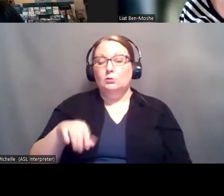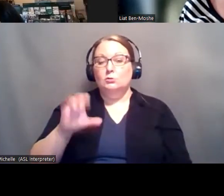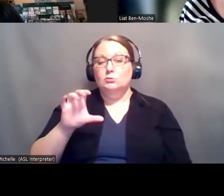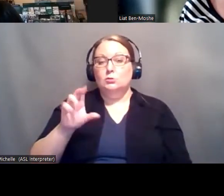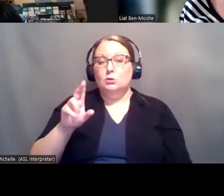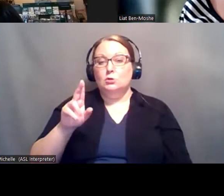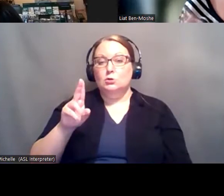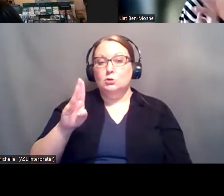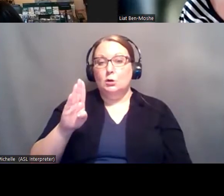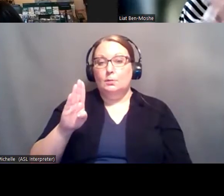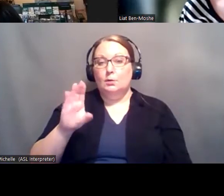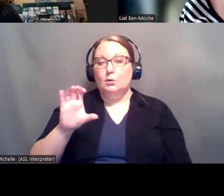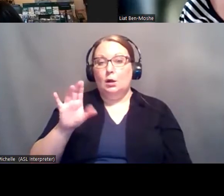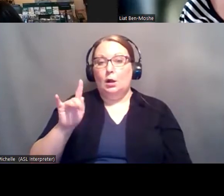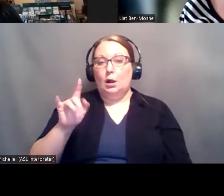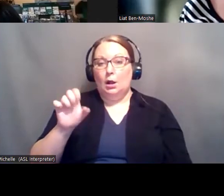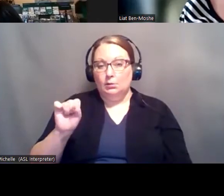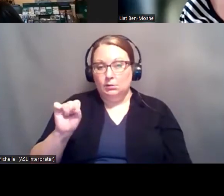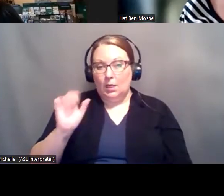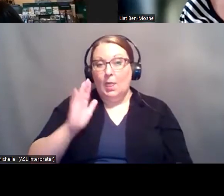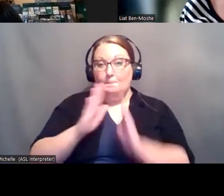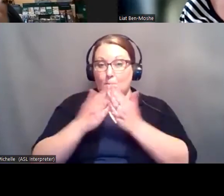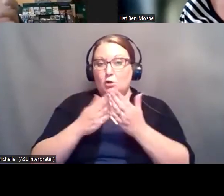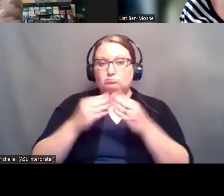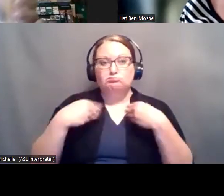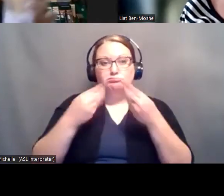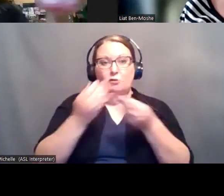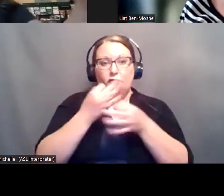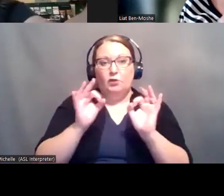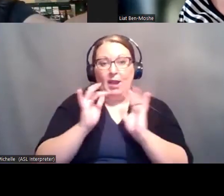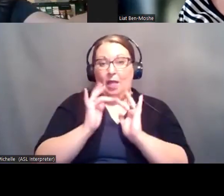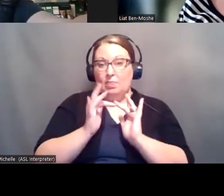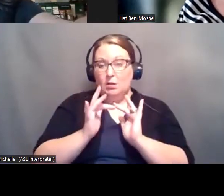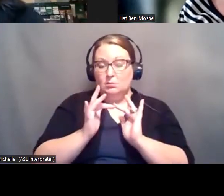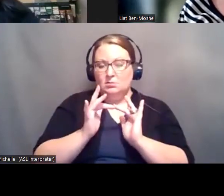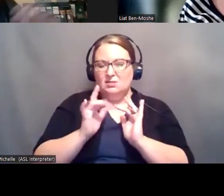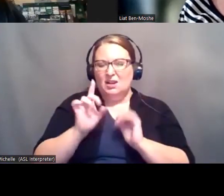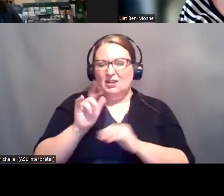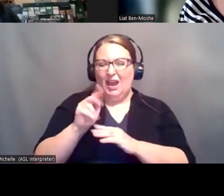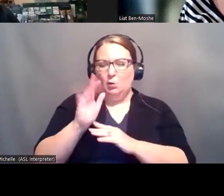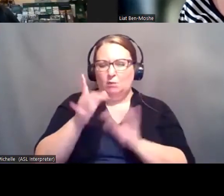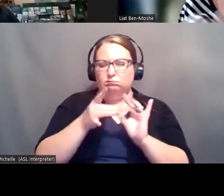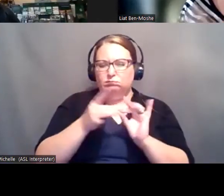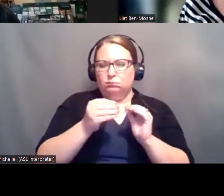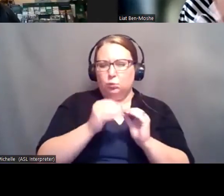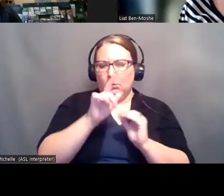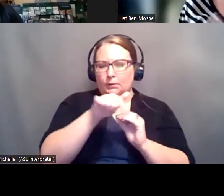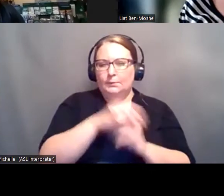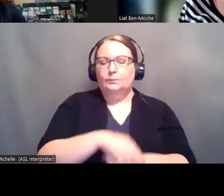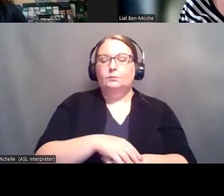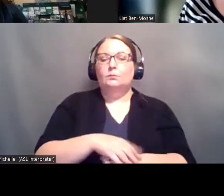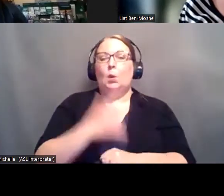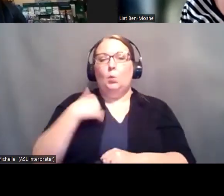and that book also is available for free online. And we did a lot of these kind of things